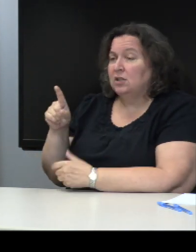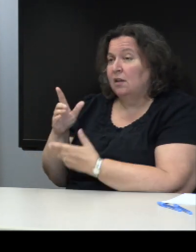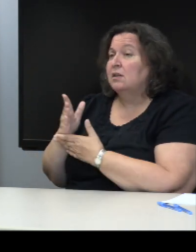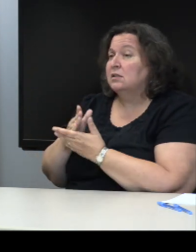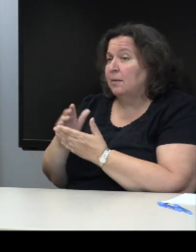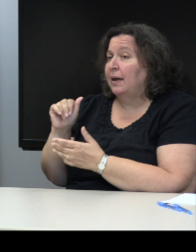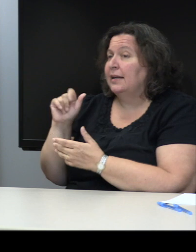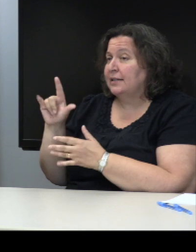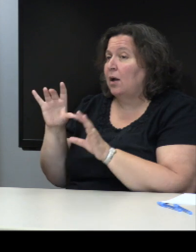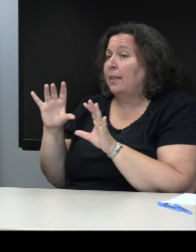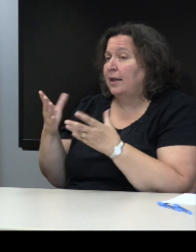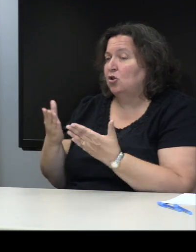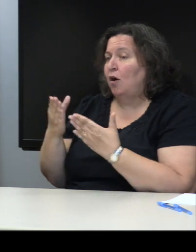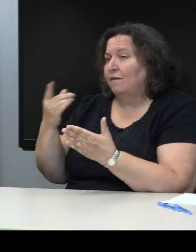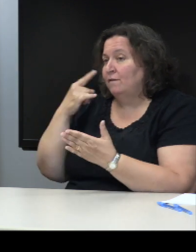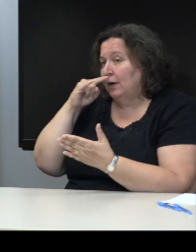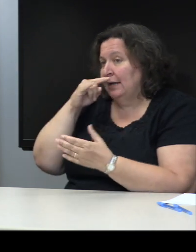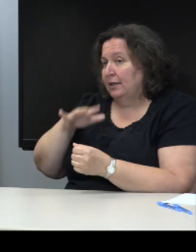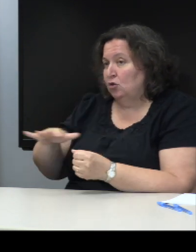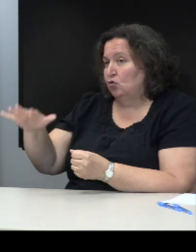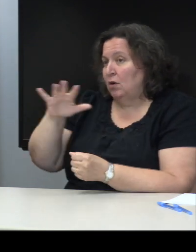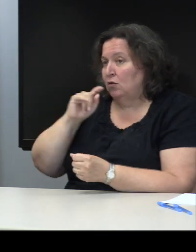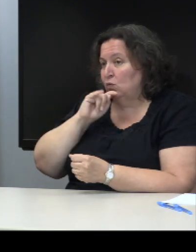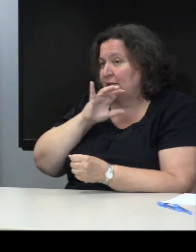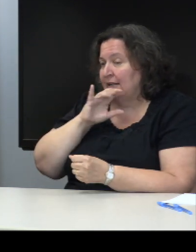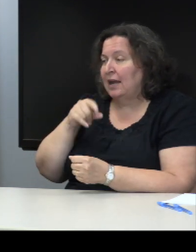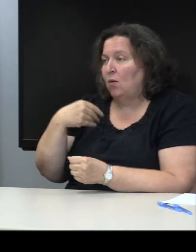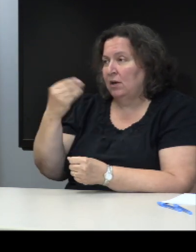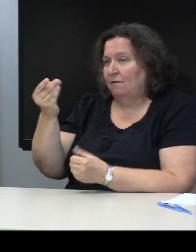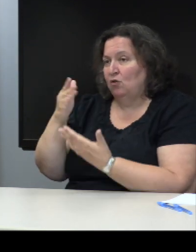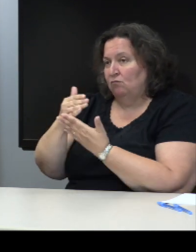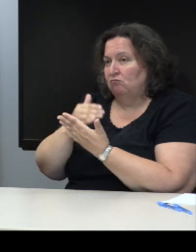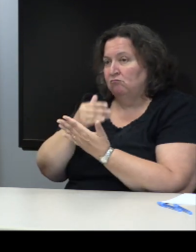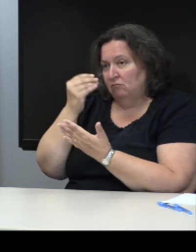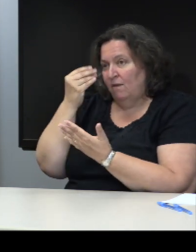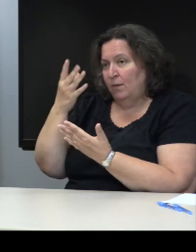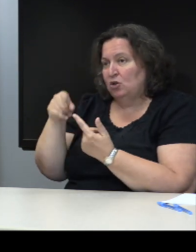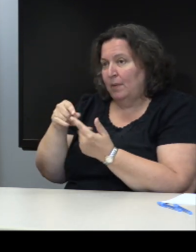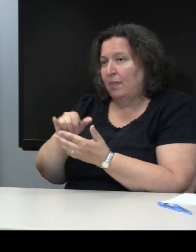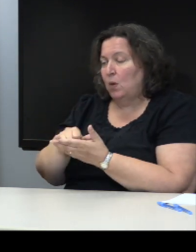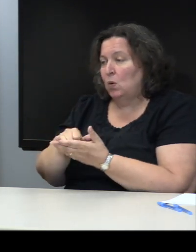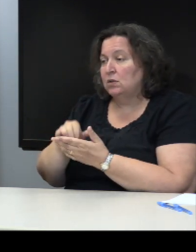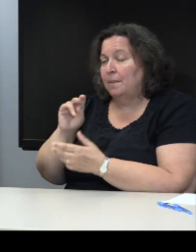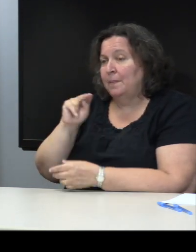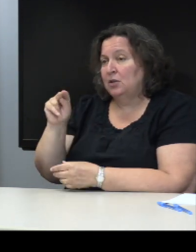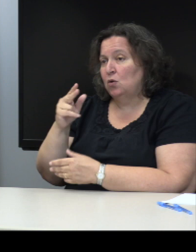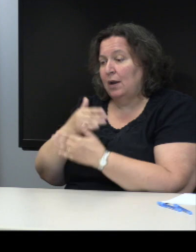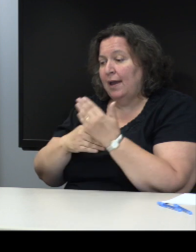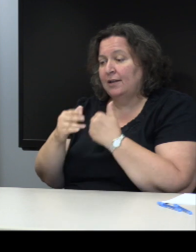offered for kids around the metro area. I will get you information regarding those. Minnesota Hands and Voices are listed